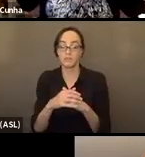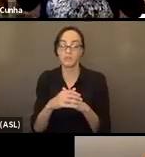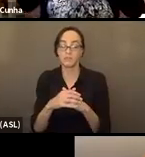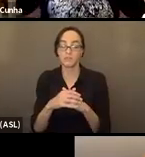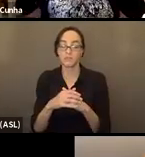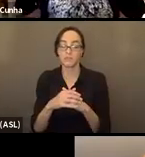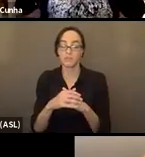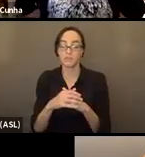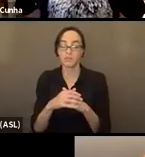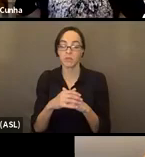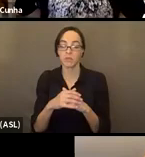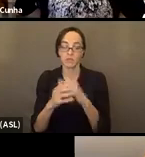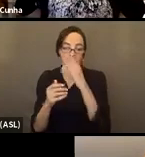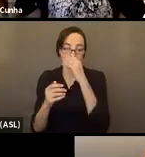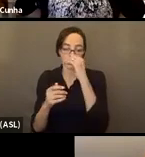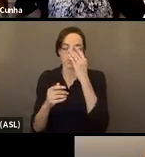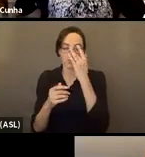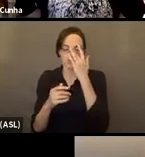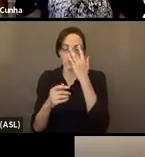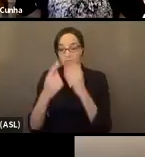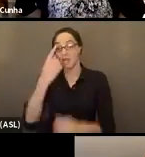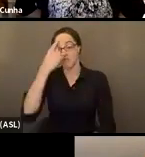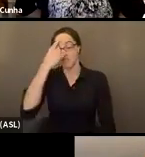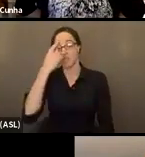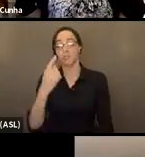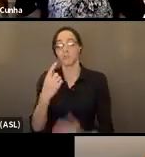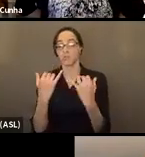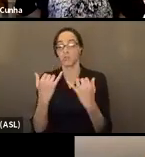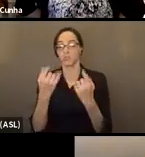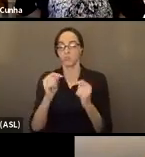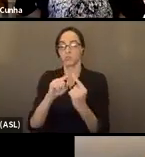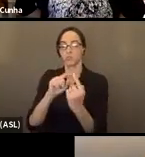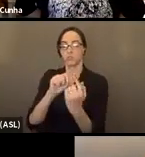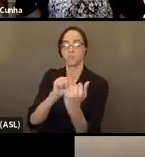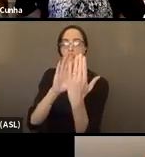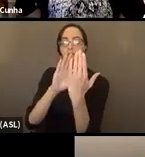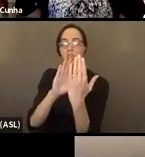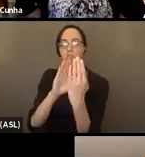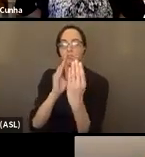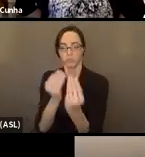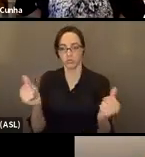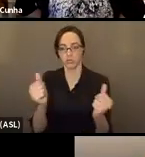they're trying to address that in the even in the the food area although that's difficult